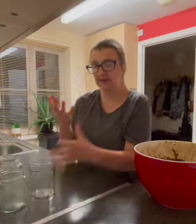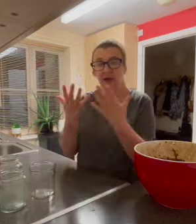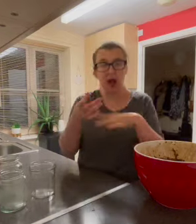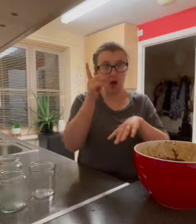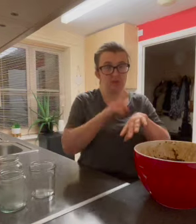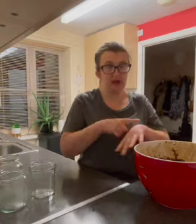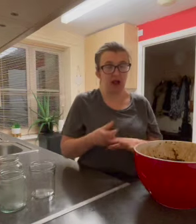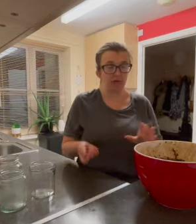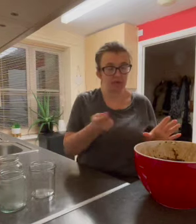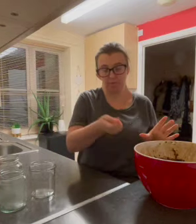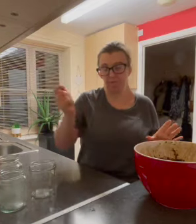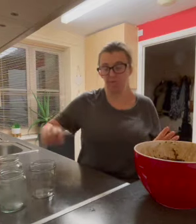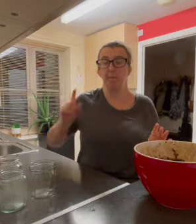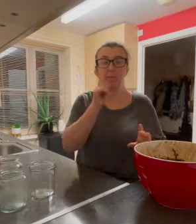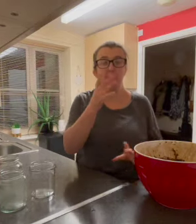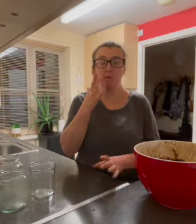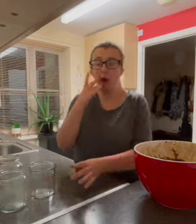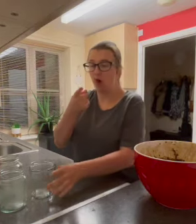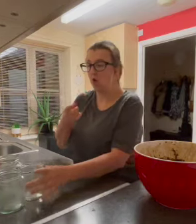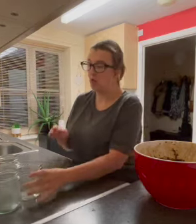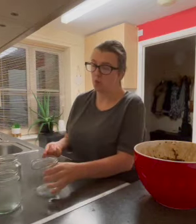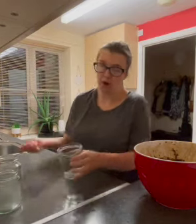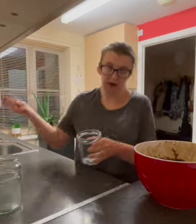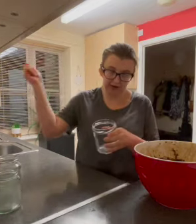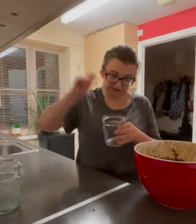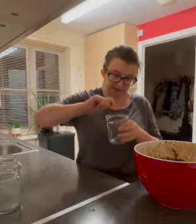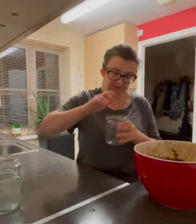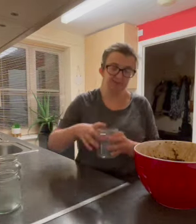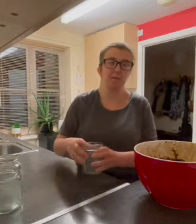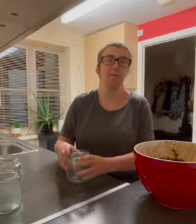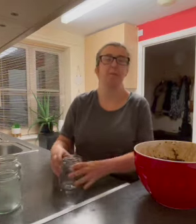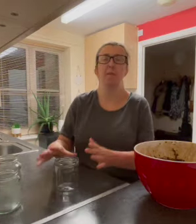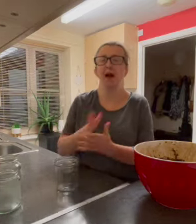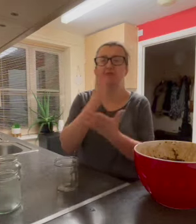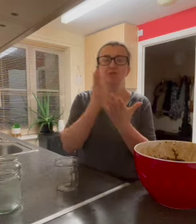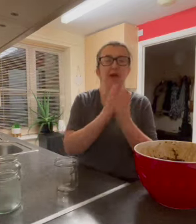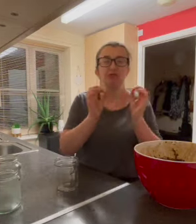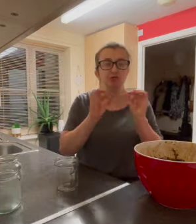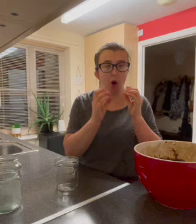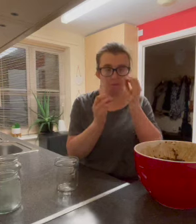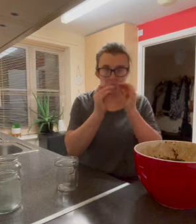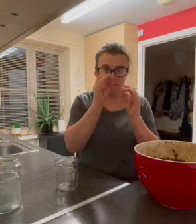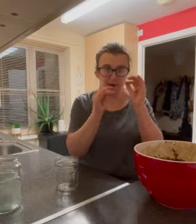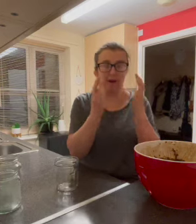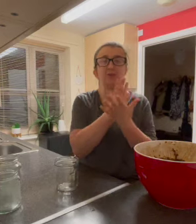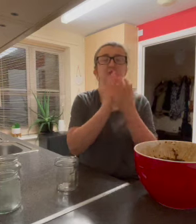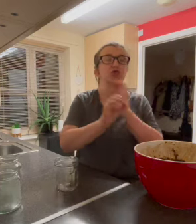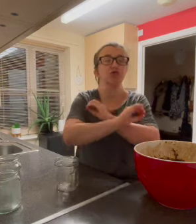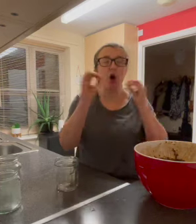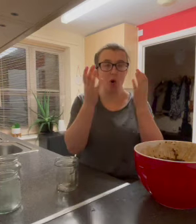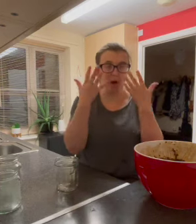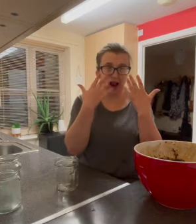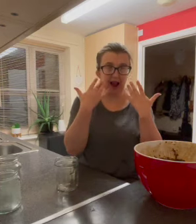Now it time to add those to the jug but when you add them make there no air bubble,